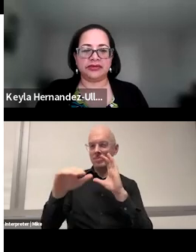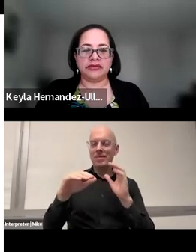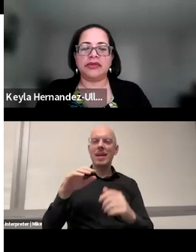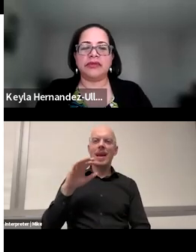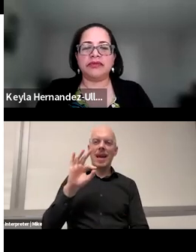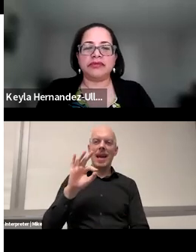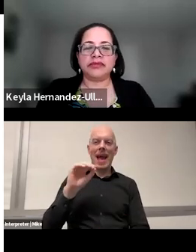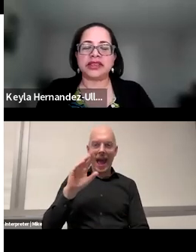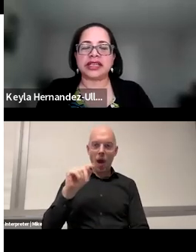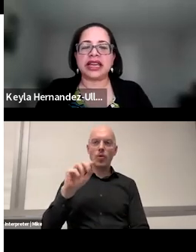Keyla Hernandez-Ulloa: Next slide, please.